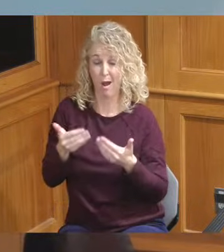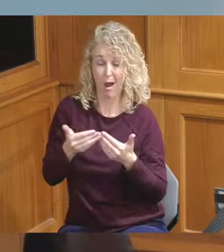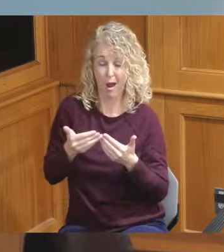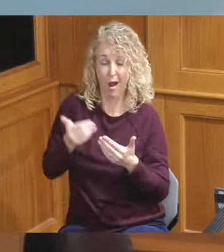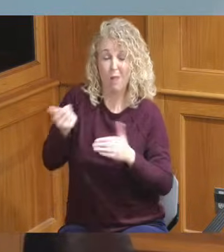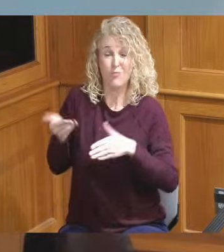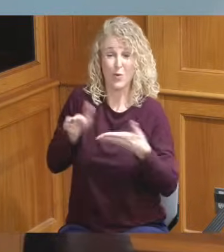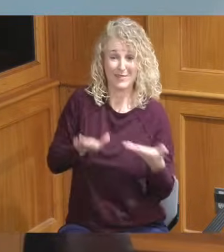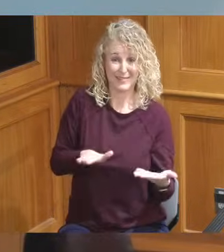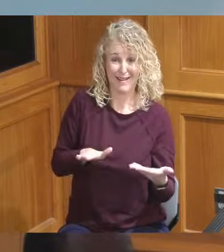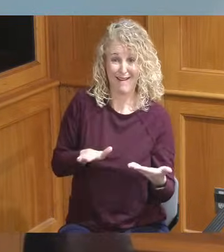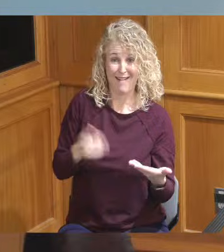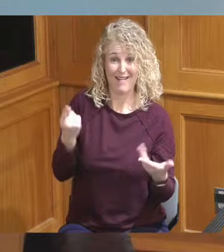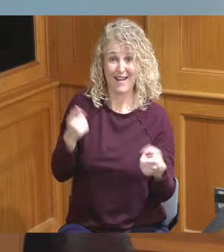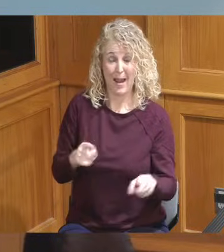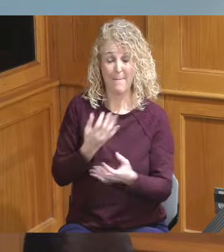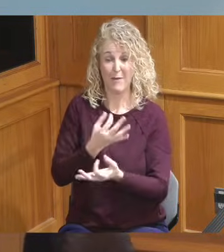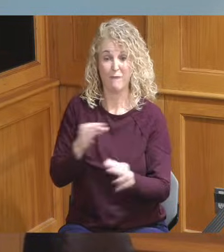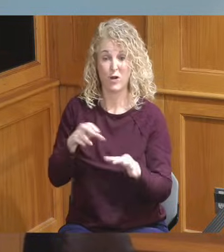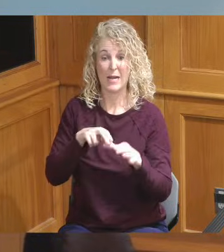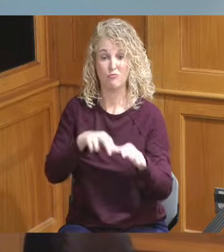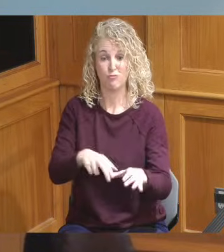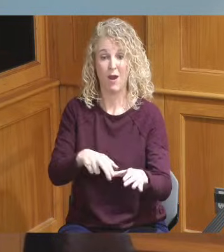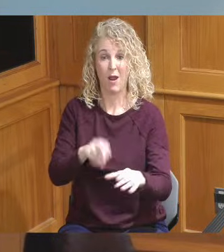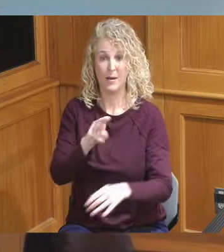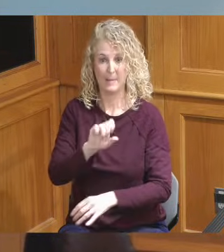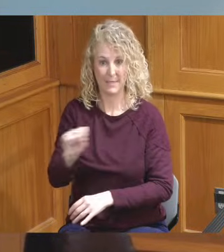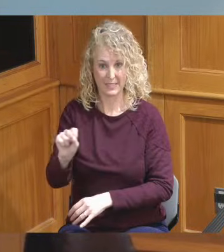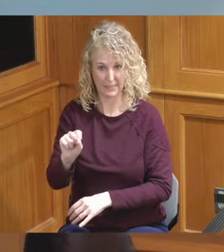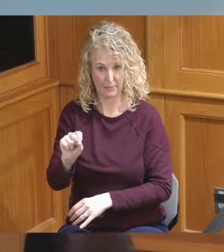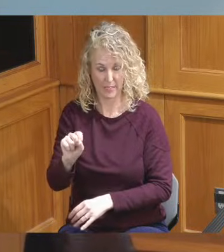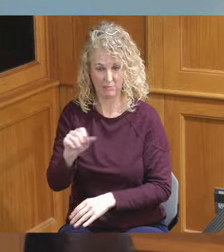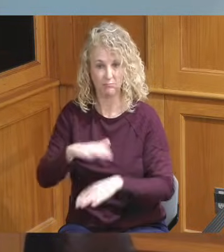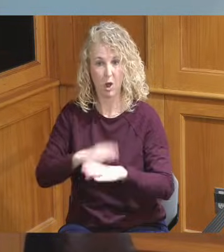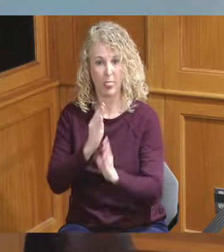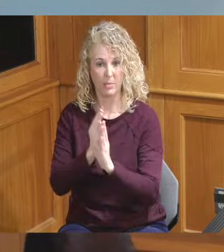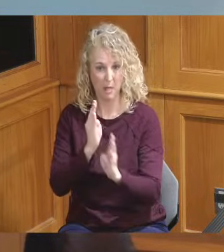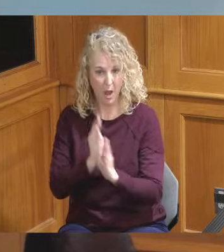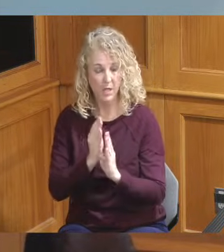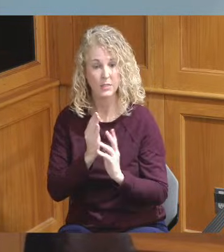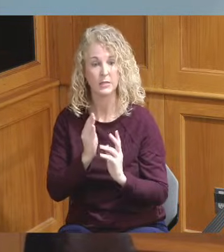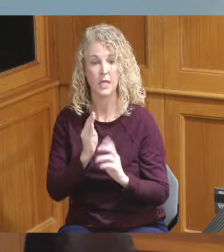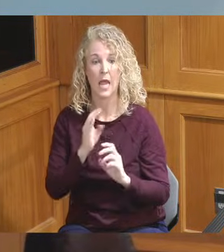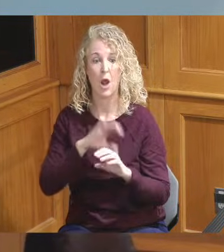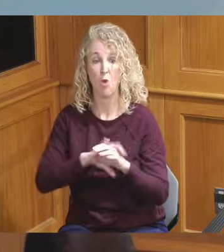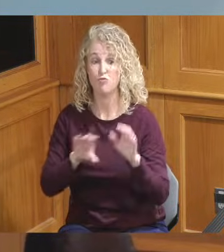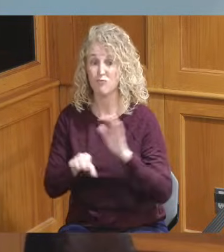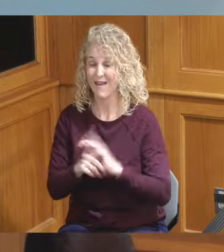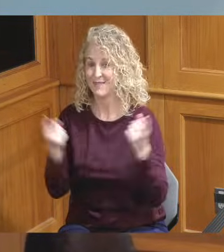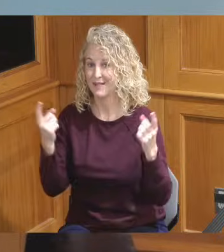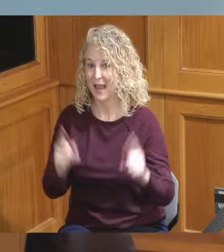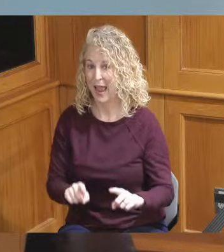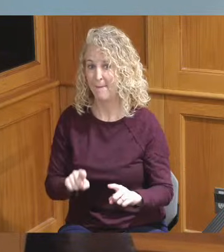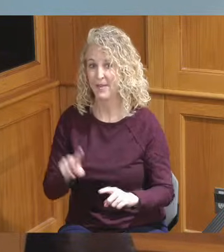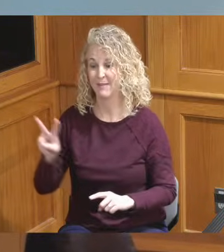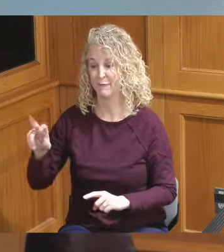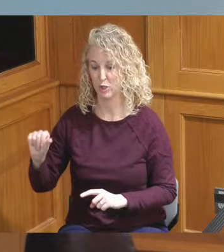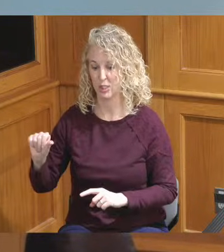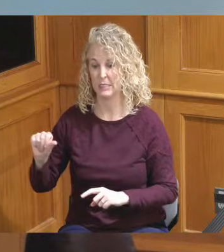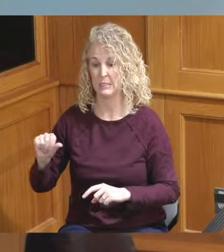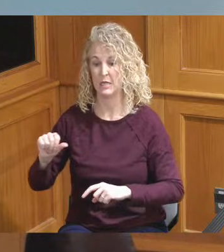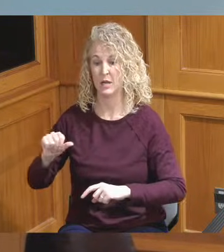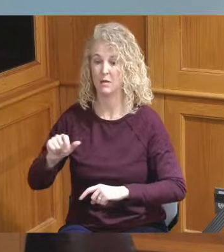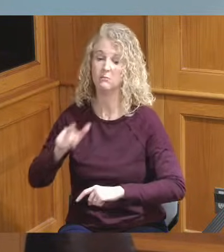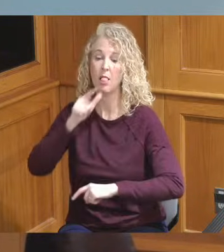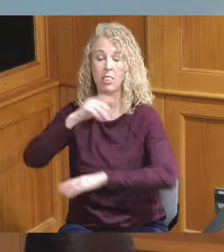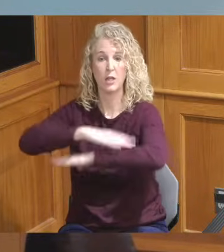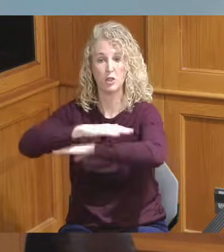during a freedom ride in Mississippi and being arrested during a sit-in in Virginia, Miss Betty